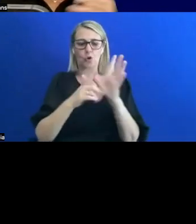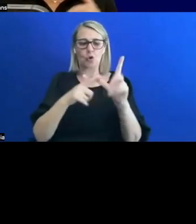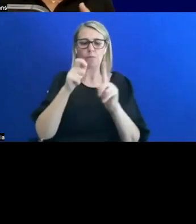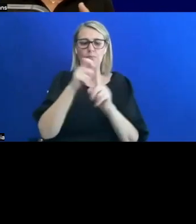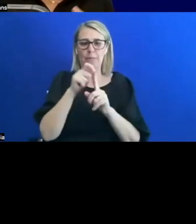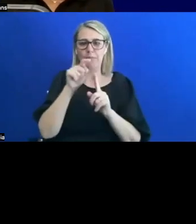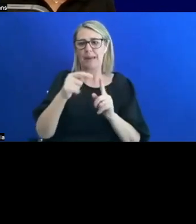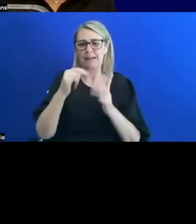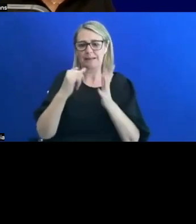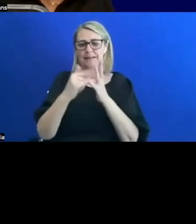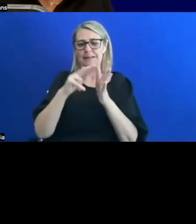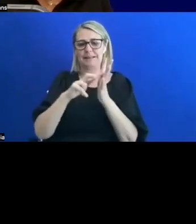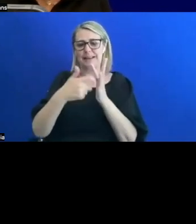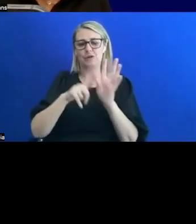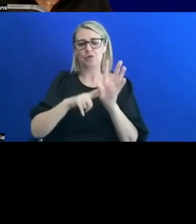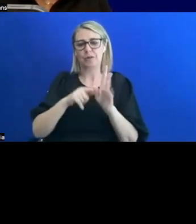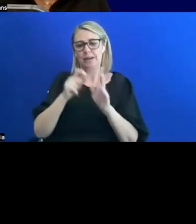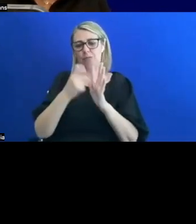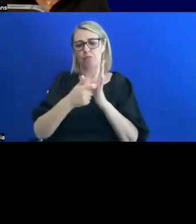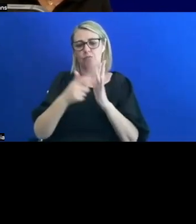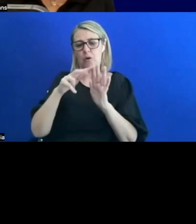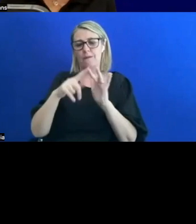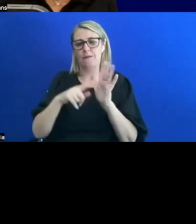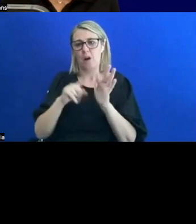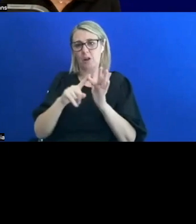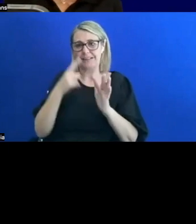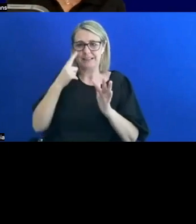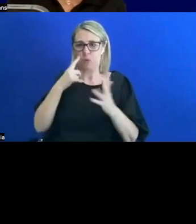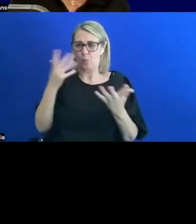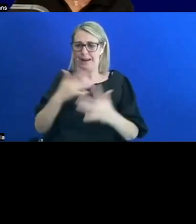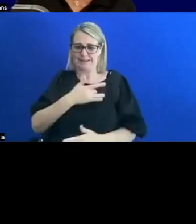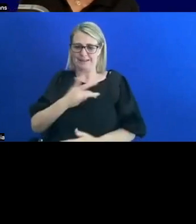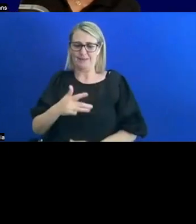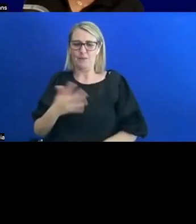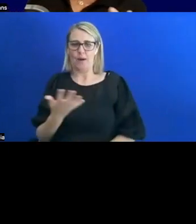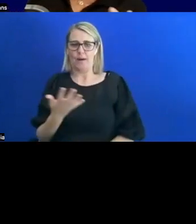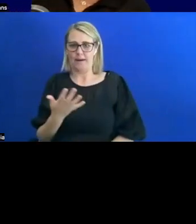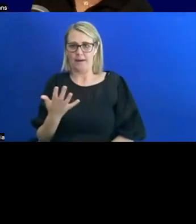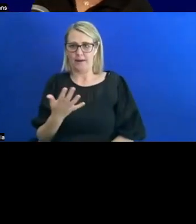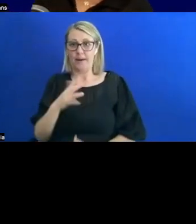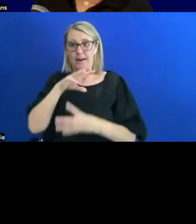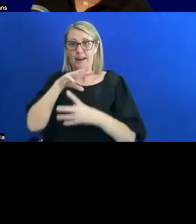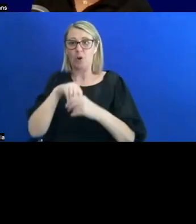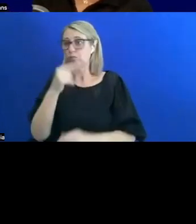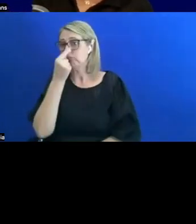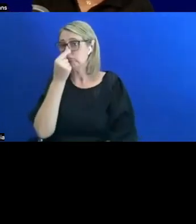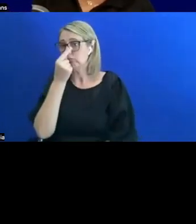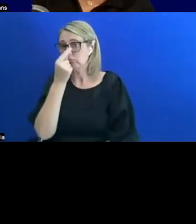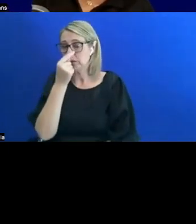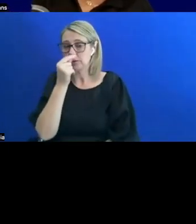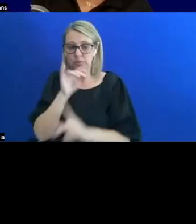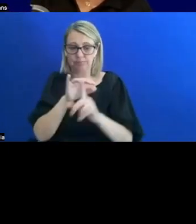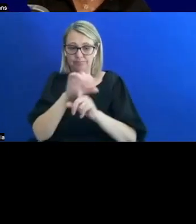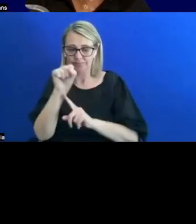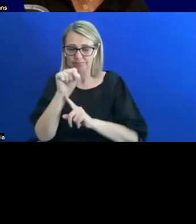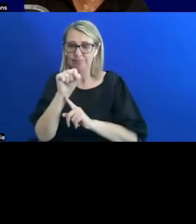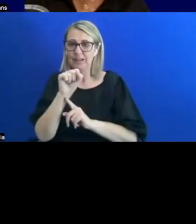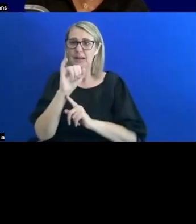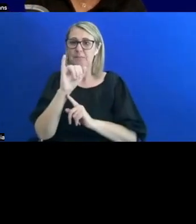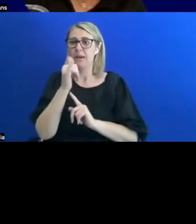and indicate where sensitivities are including possibly identifying maybe where some triggers